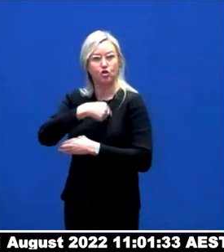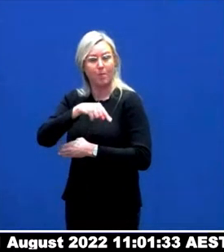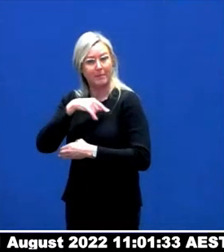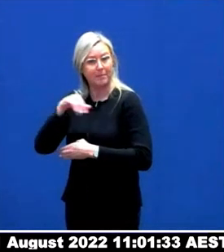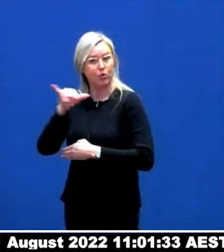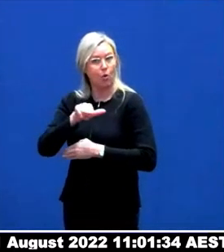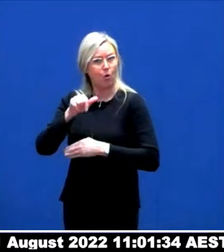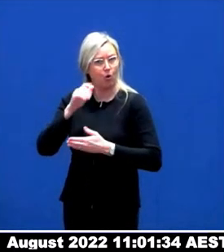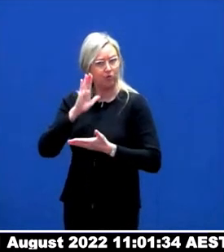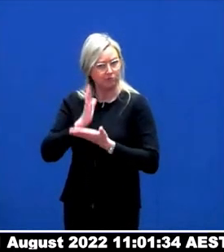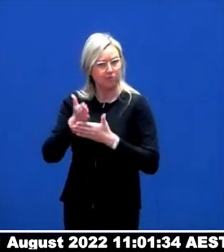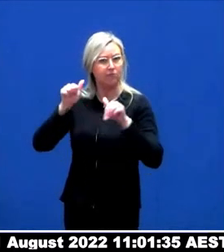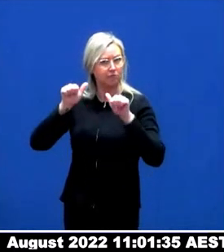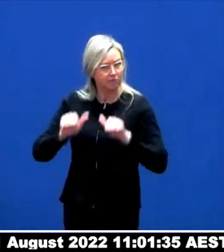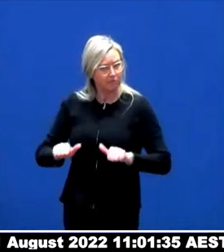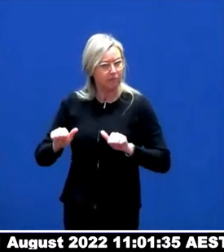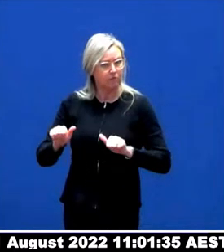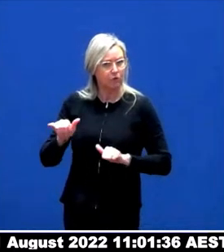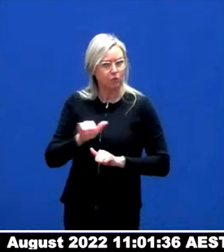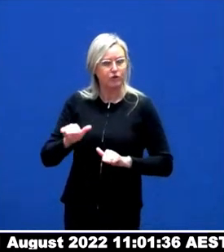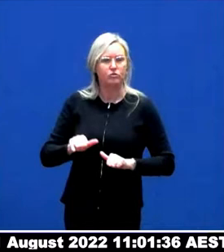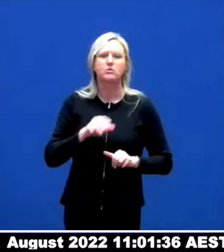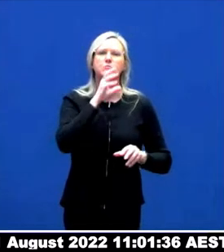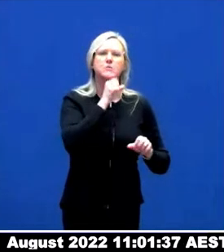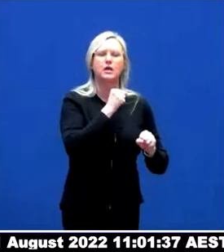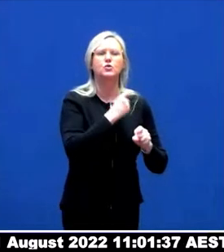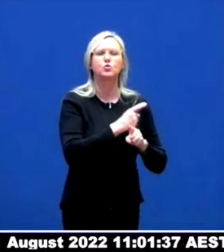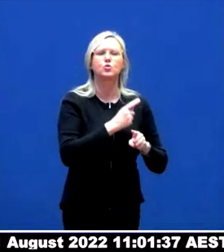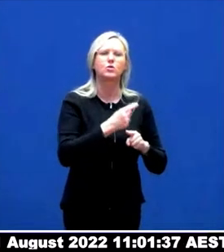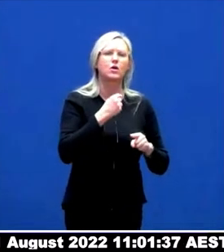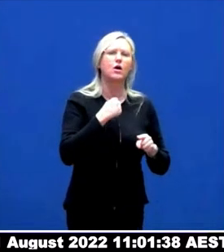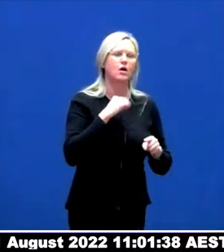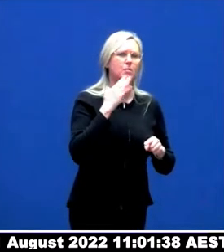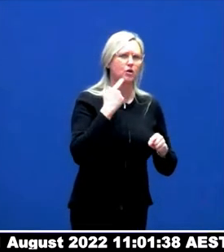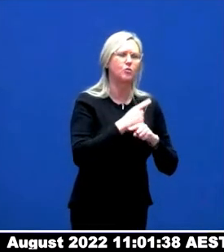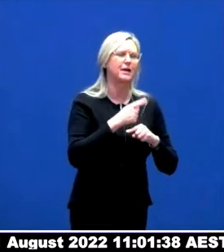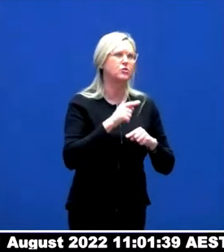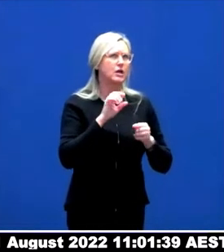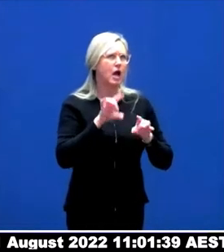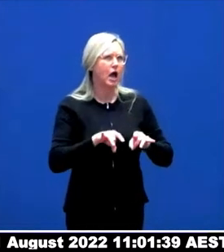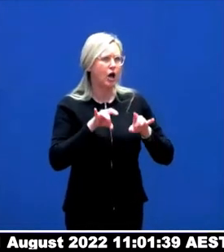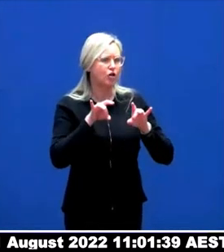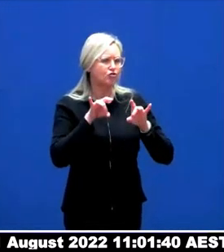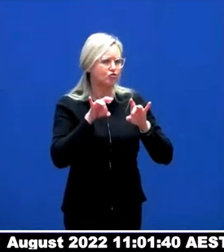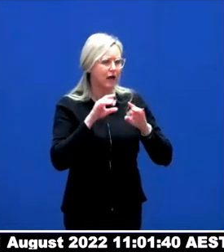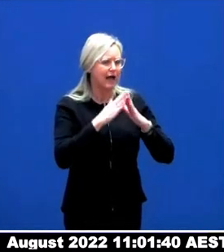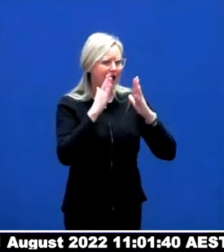No. No. I think that was one of the things I referred to earlier. I'm not sure I got the name right. It is the Housing Australia Future Fund.